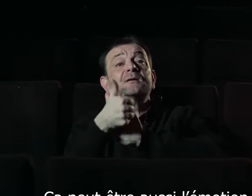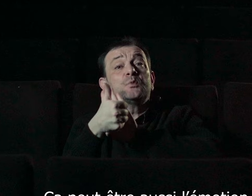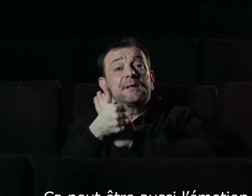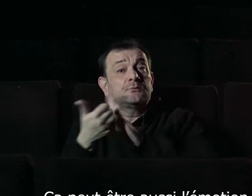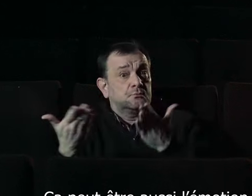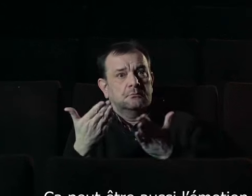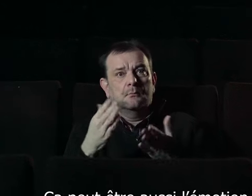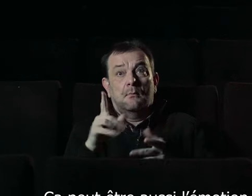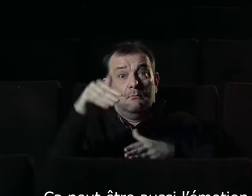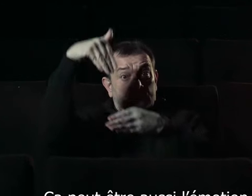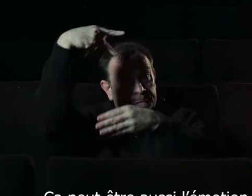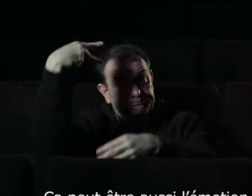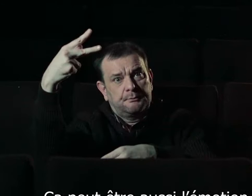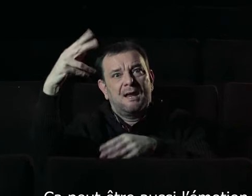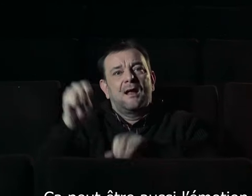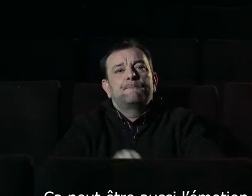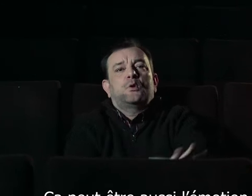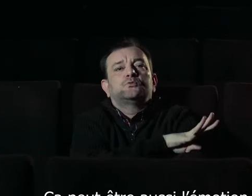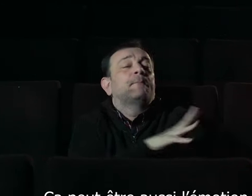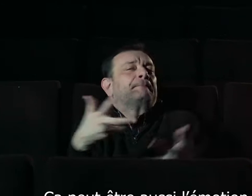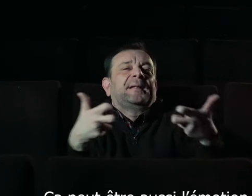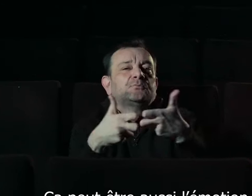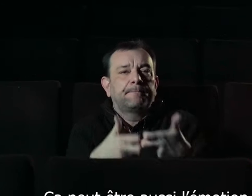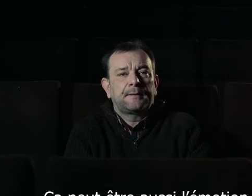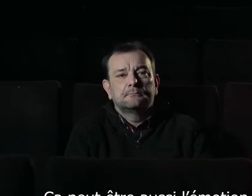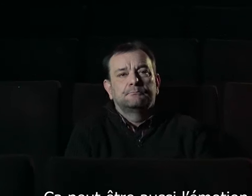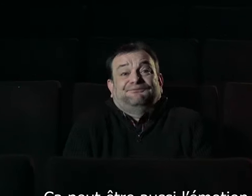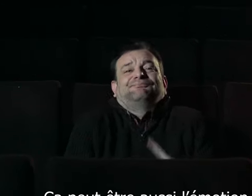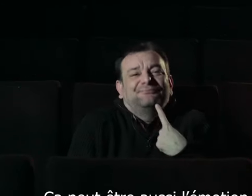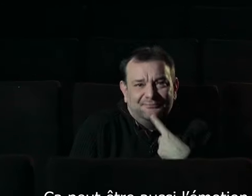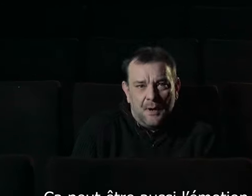It can also be the emotion of a character, who will laugh for example.